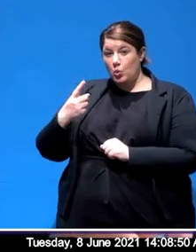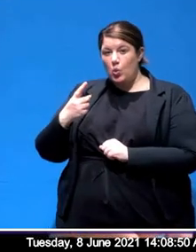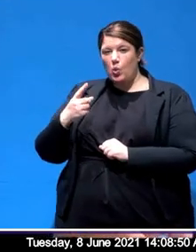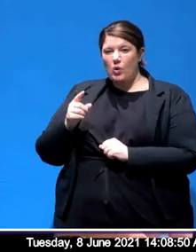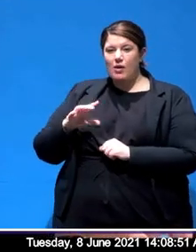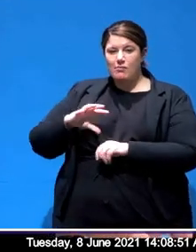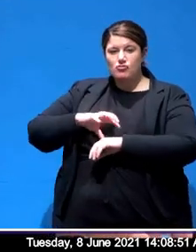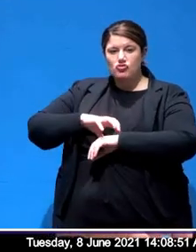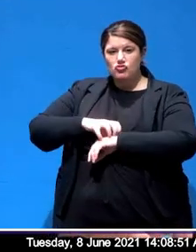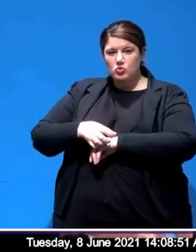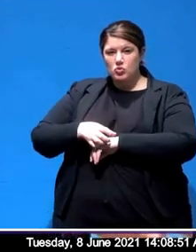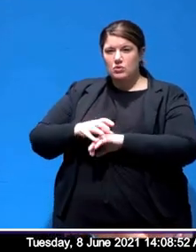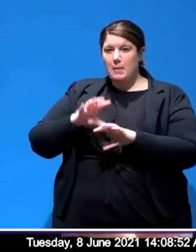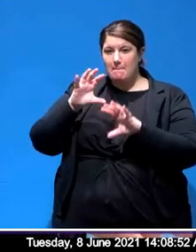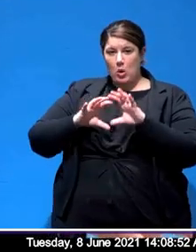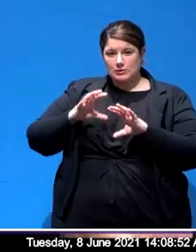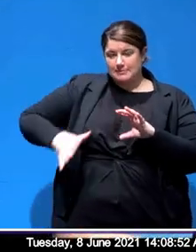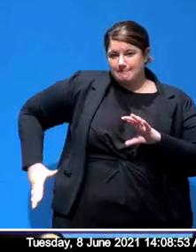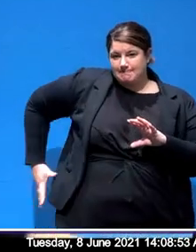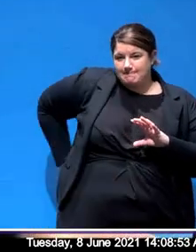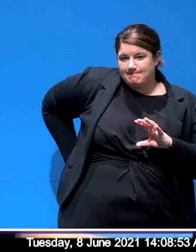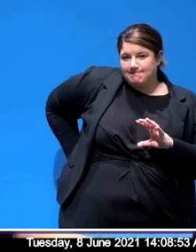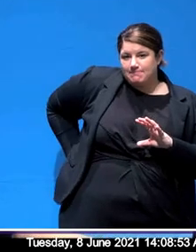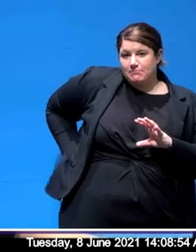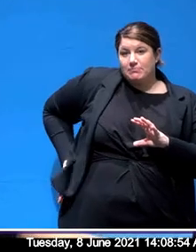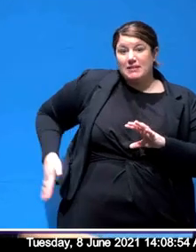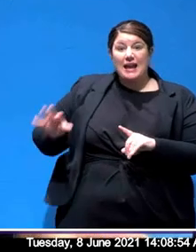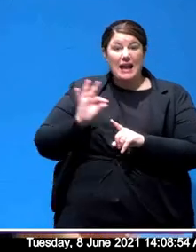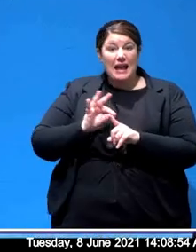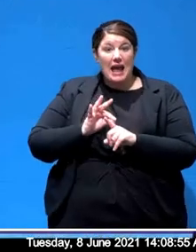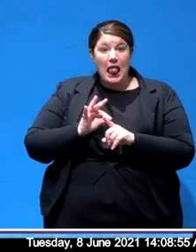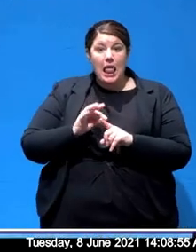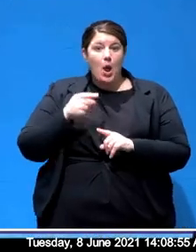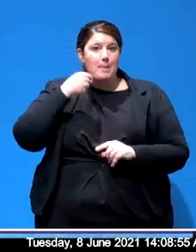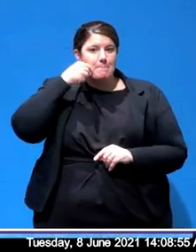on the right bottom and the colour of the bruise is pink. Do you see that? Yes, I do.